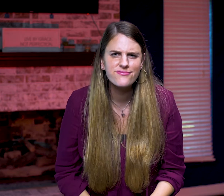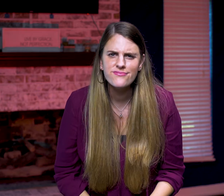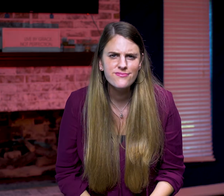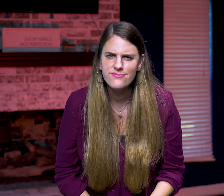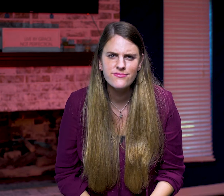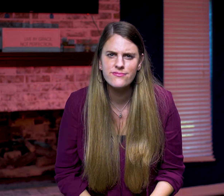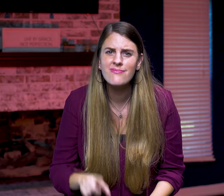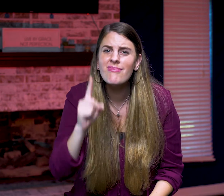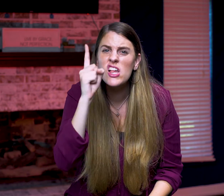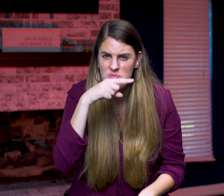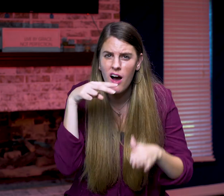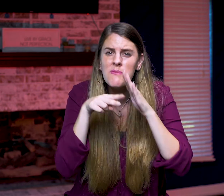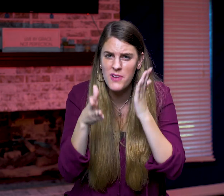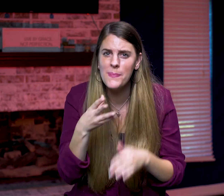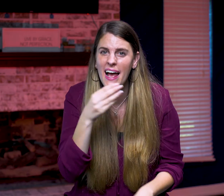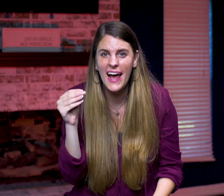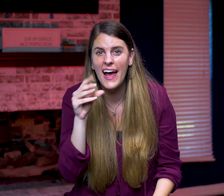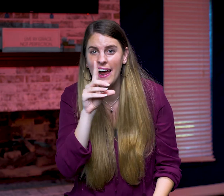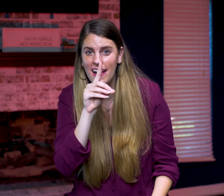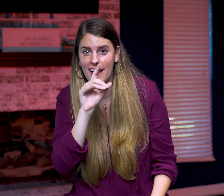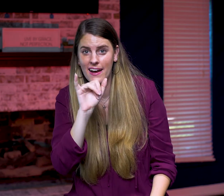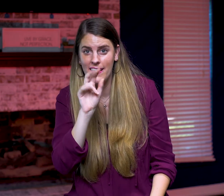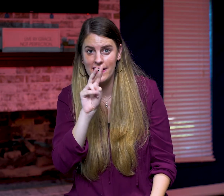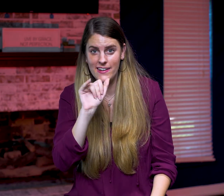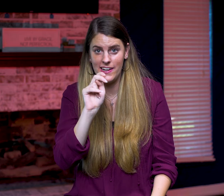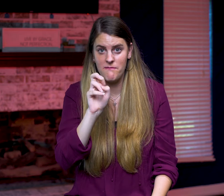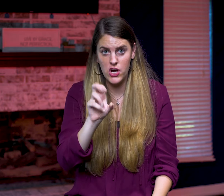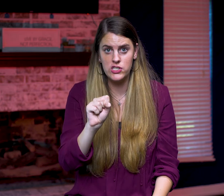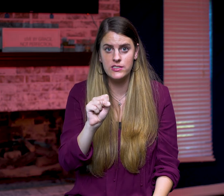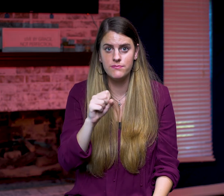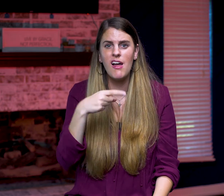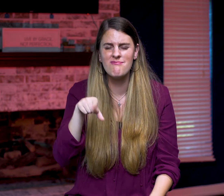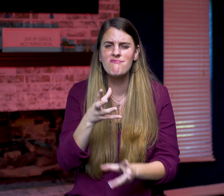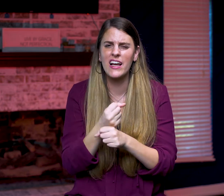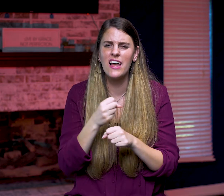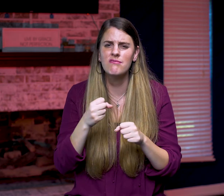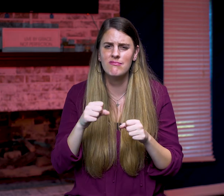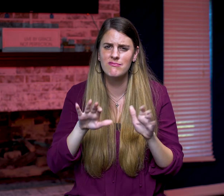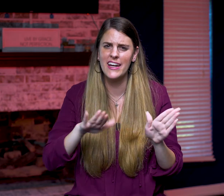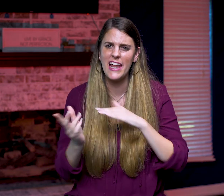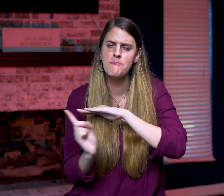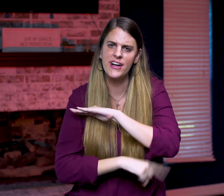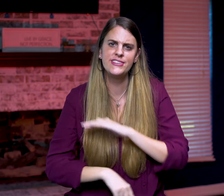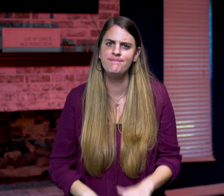False prophets and diviners get the death penalty